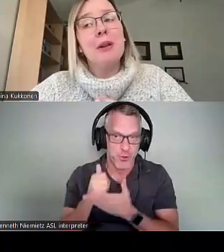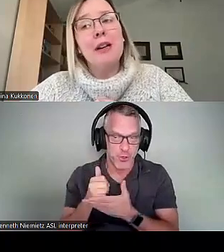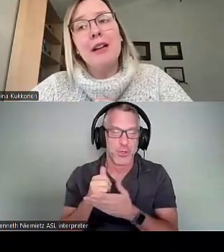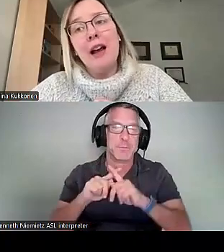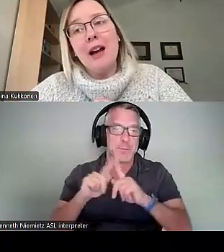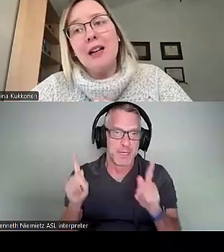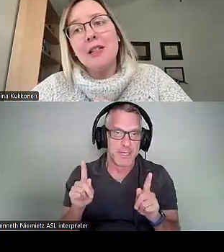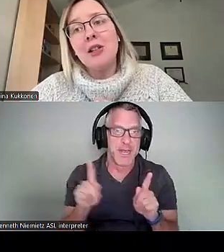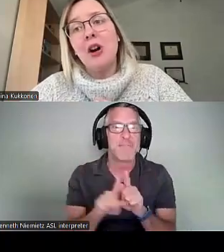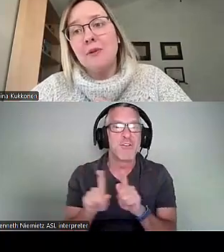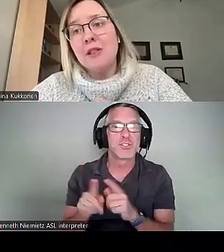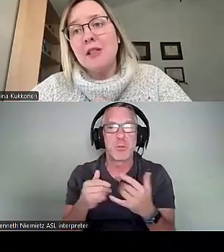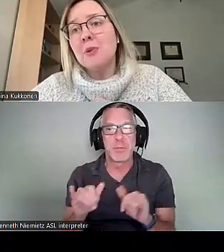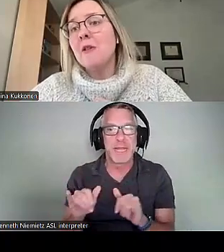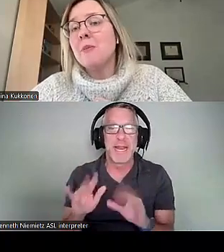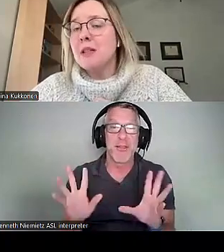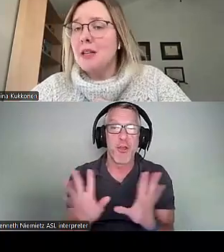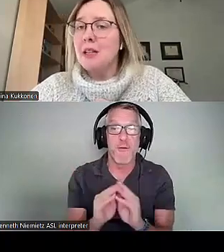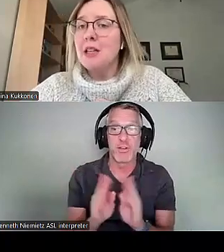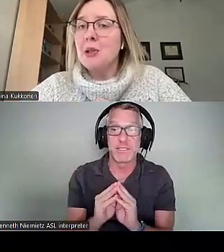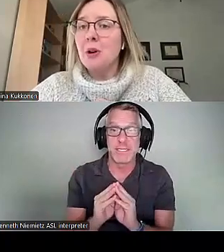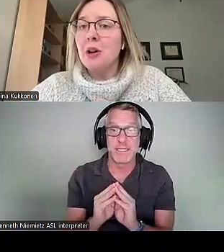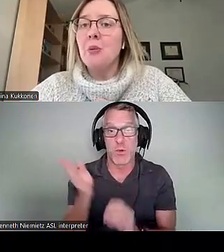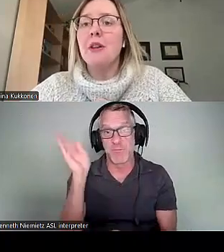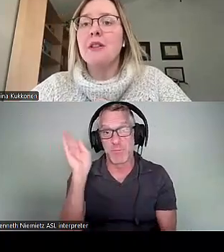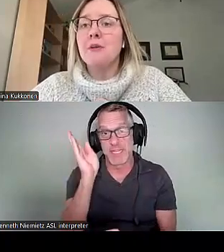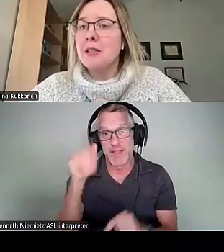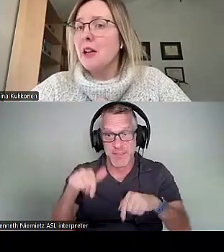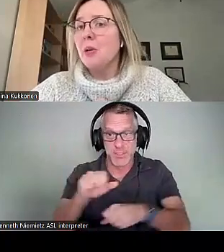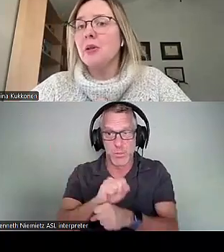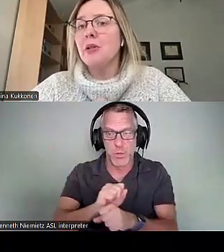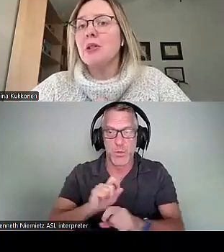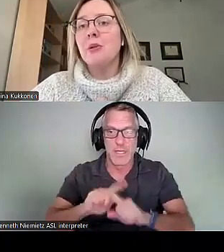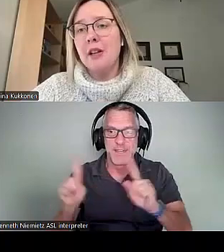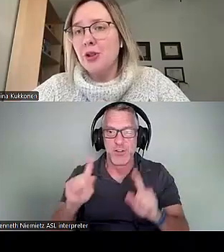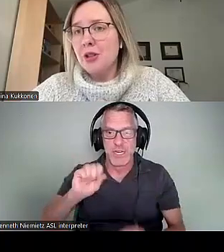played it at conferences where I've presented this work with different stakeholders who have interest